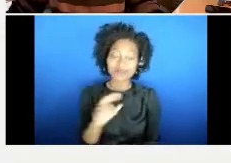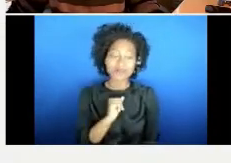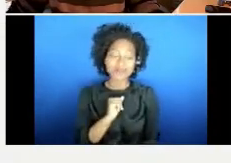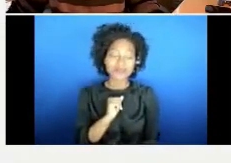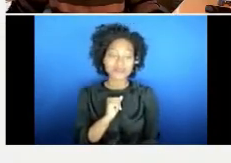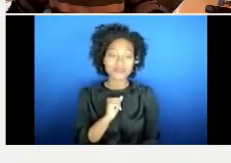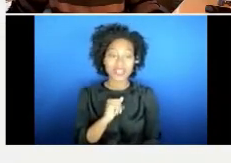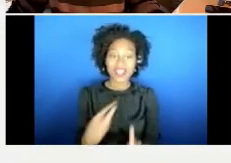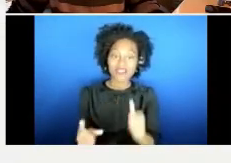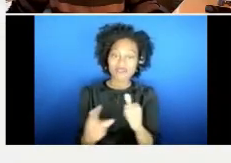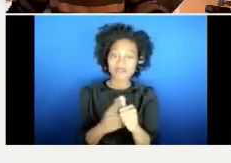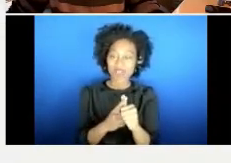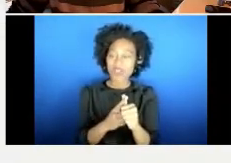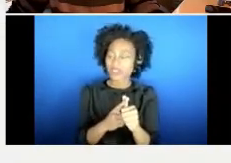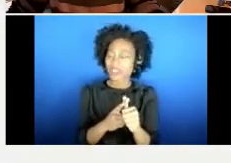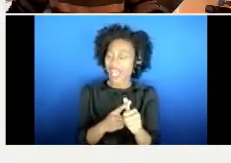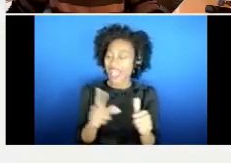contents. More contents...